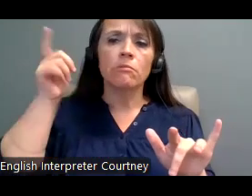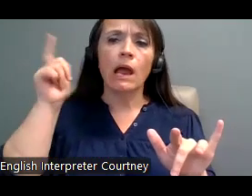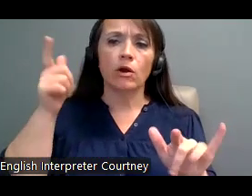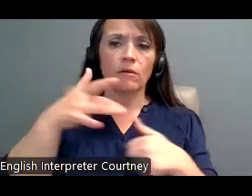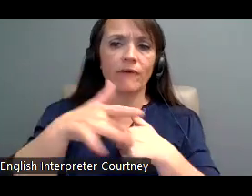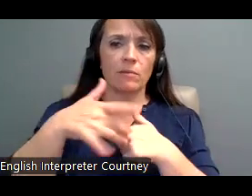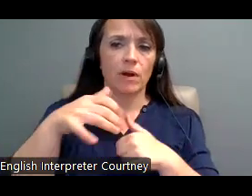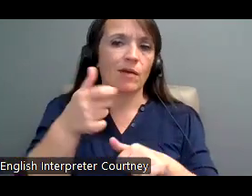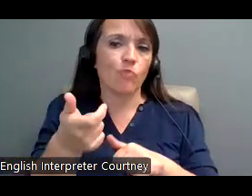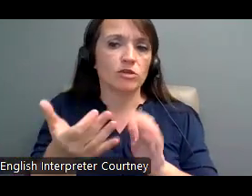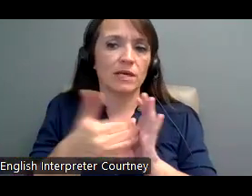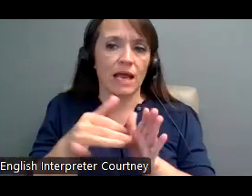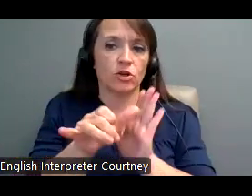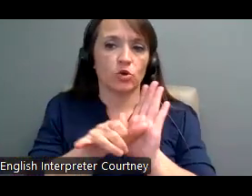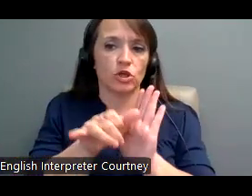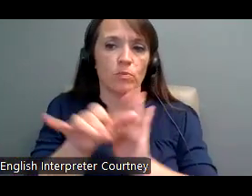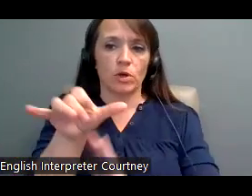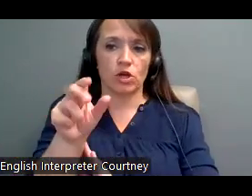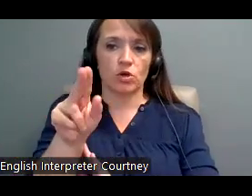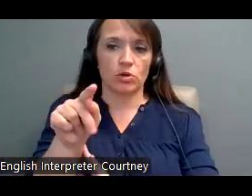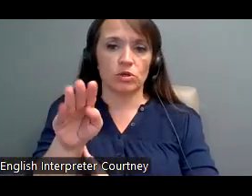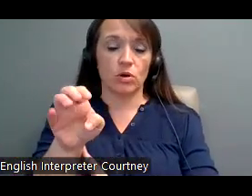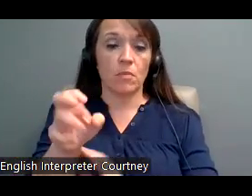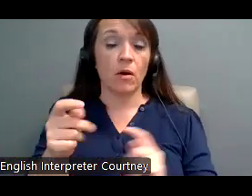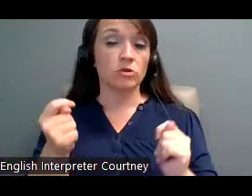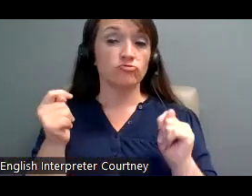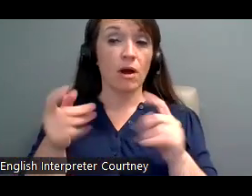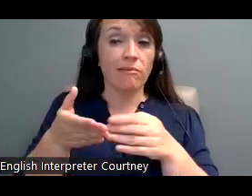We will try to save a few minutes for questions and answers at the end of the